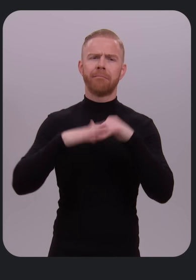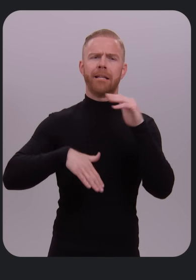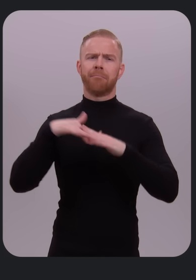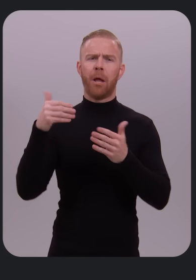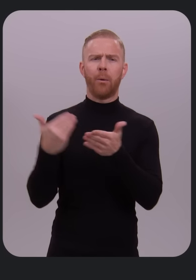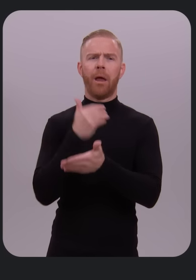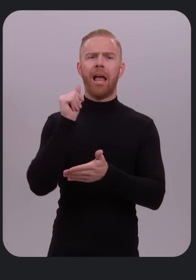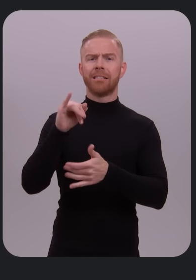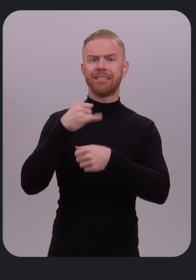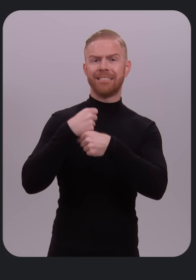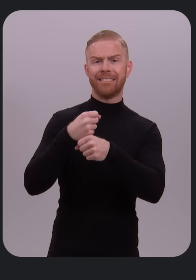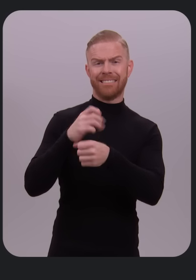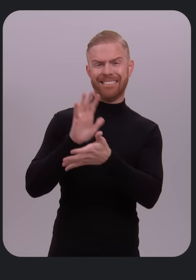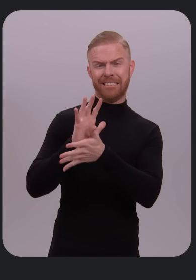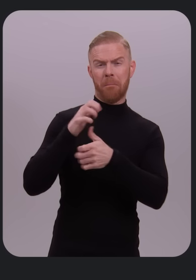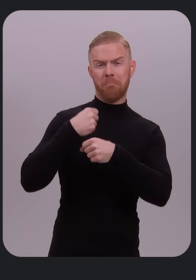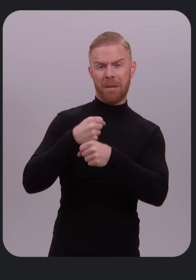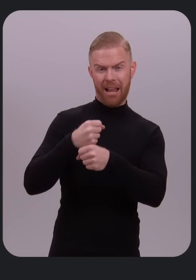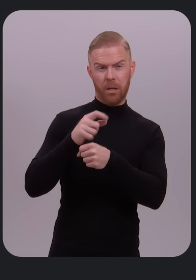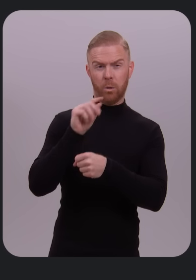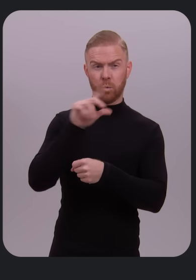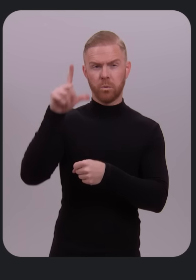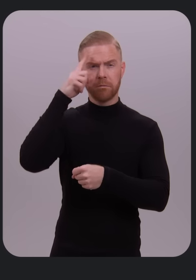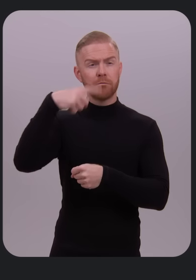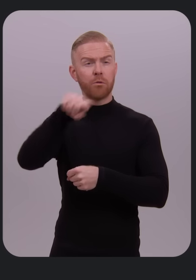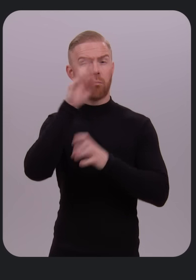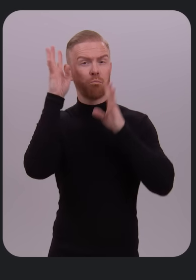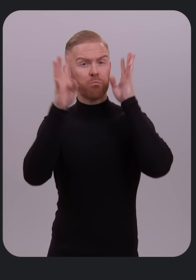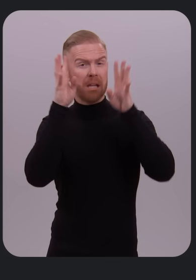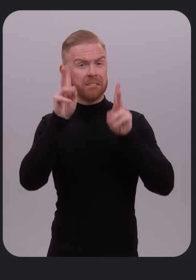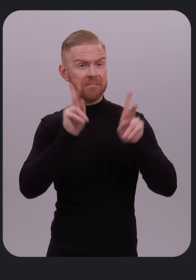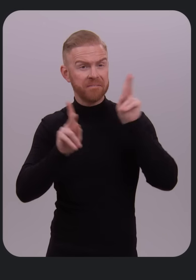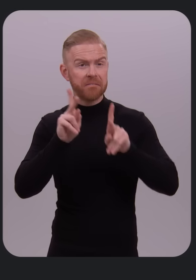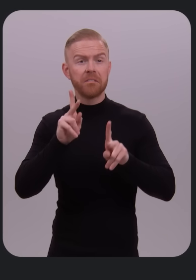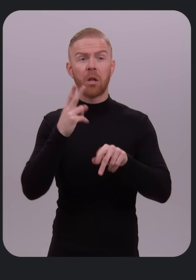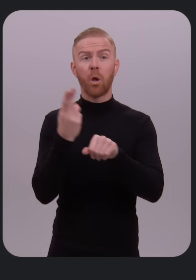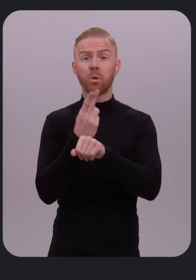for creatives, one that combines the best of Veo, Imagen